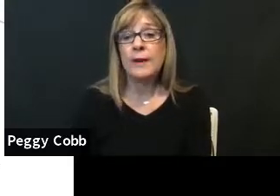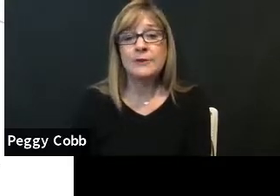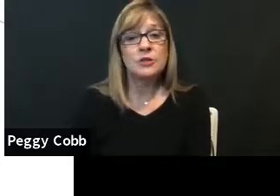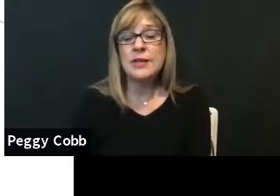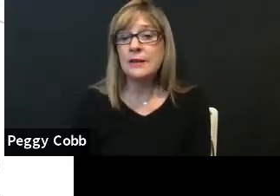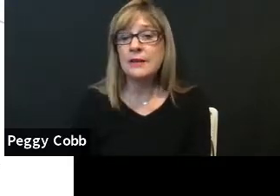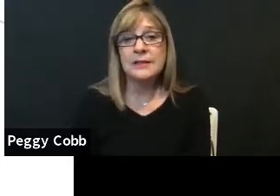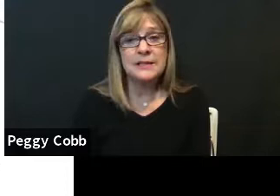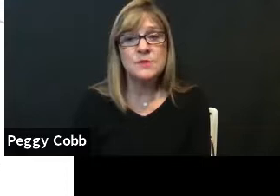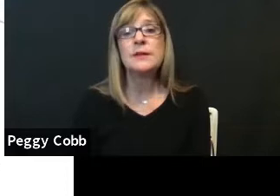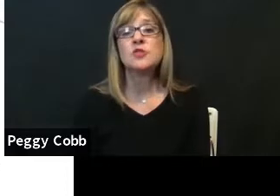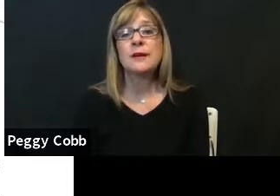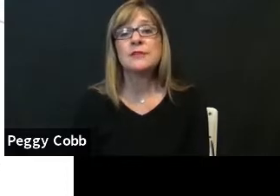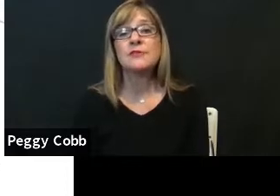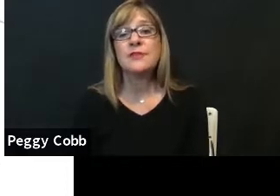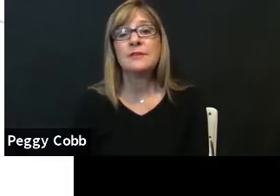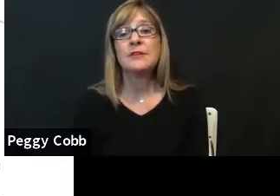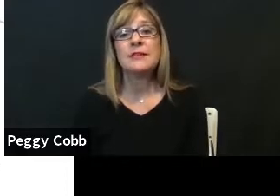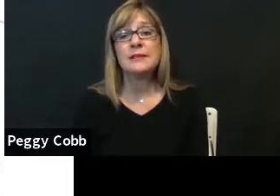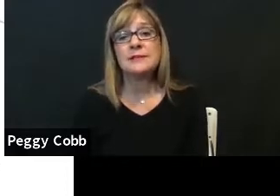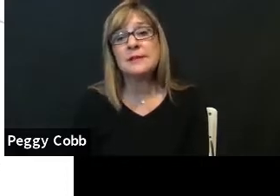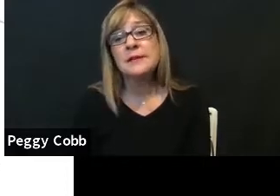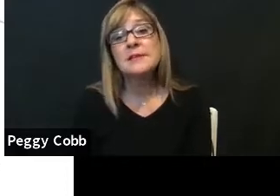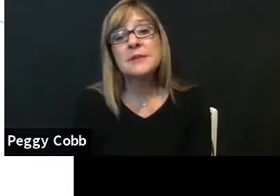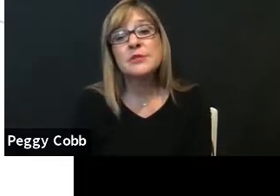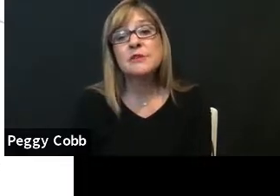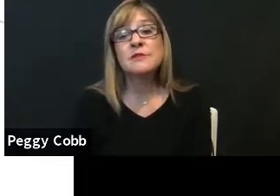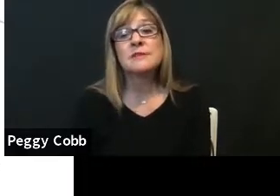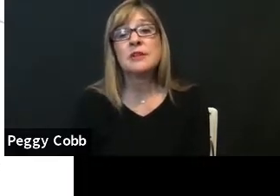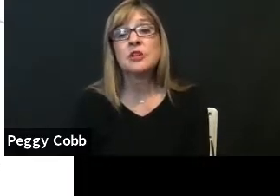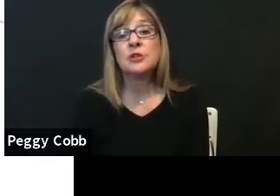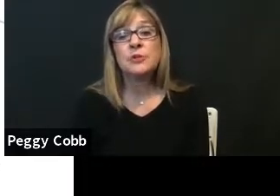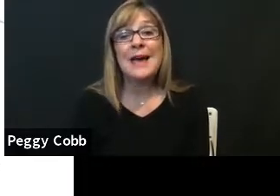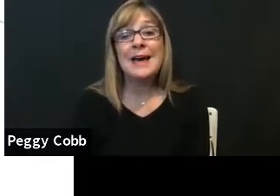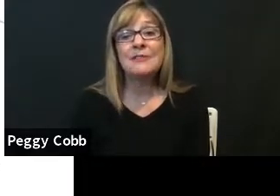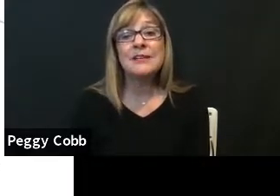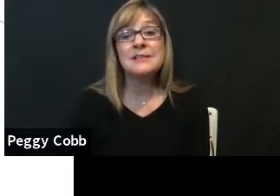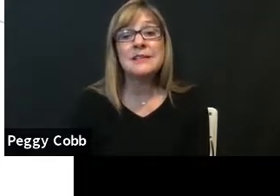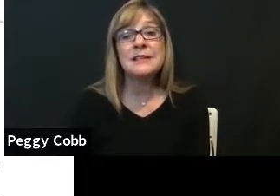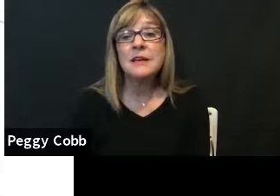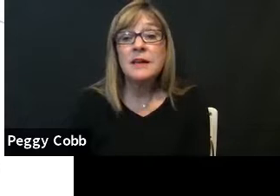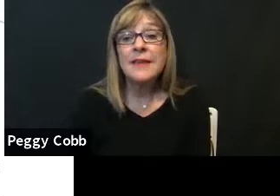Whatever your child needs we try to fit their needs. Some services include advocacy.